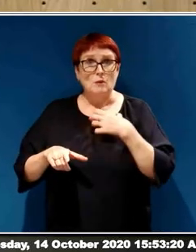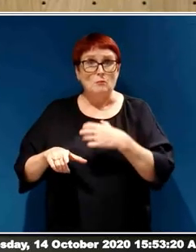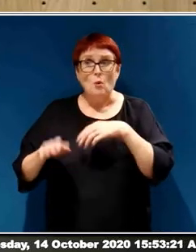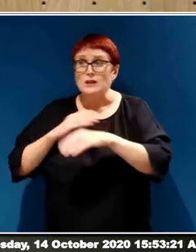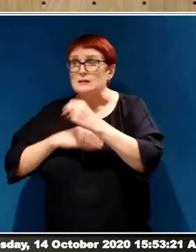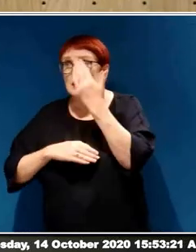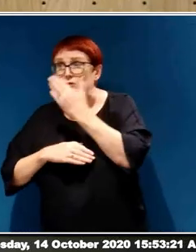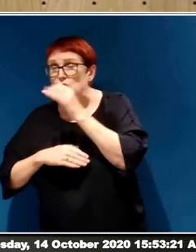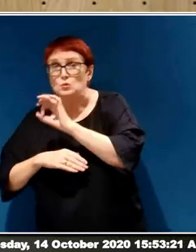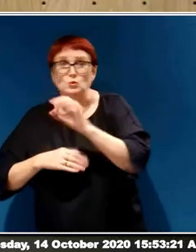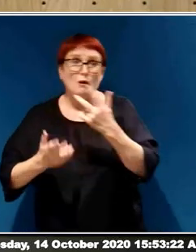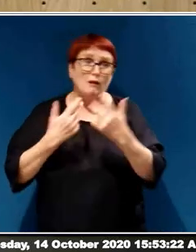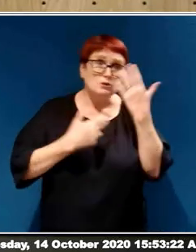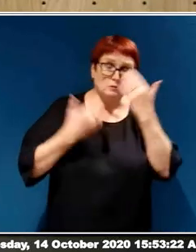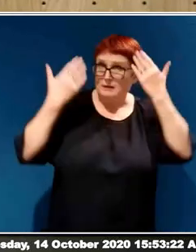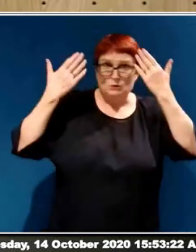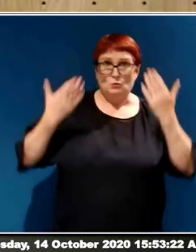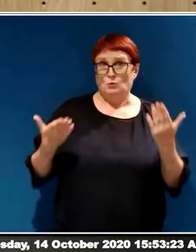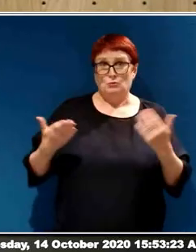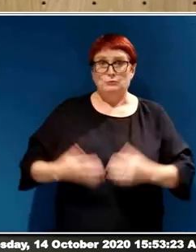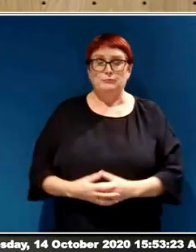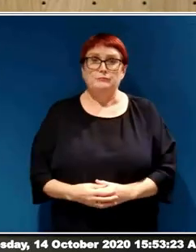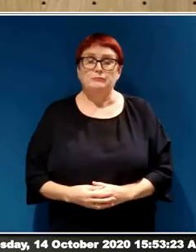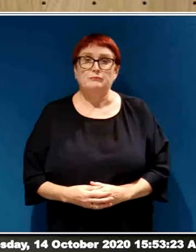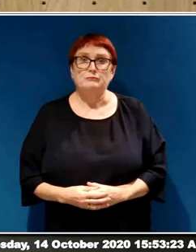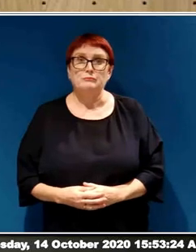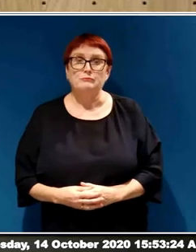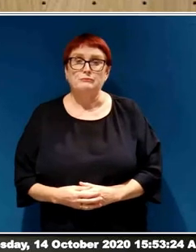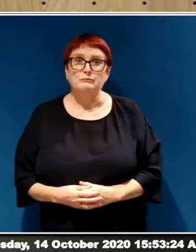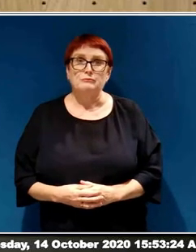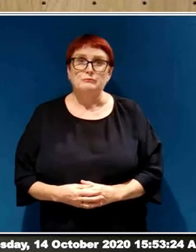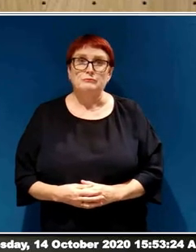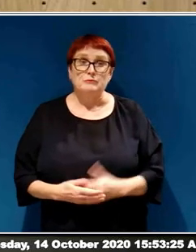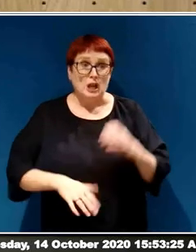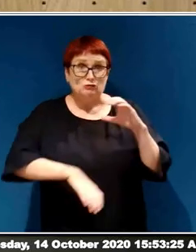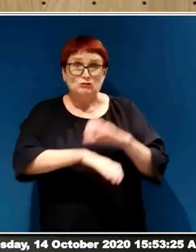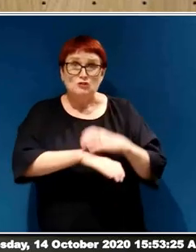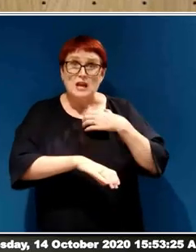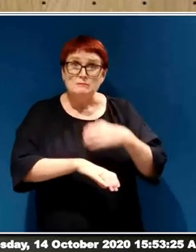I can't tell you whether they're disproportionately used with students of a particular age.